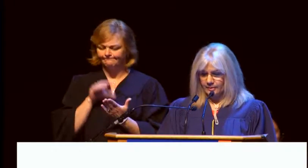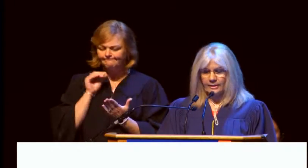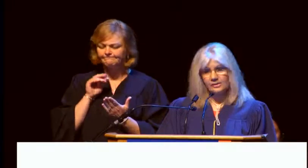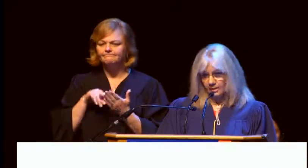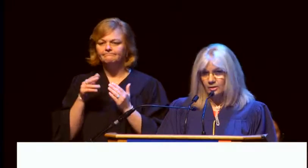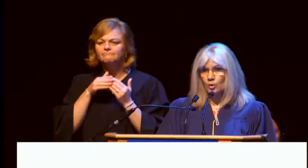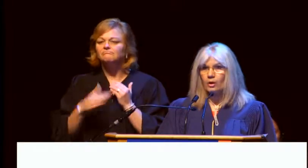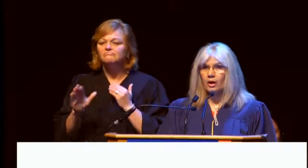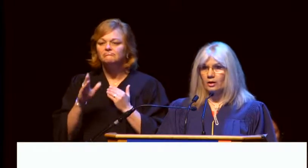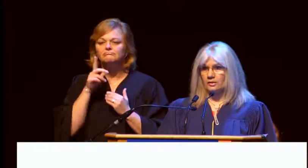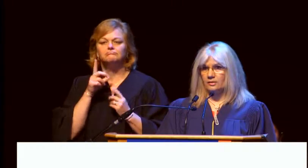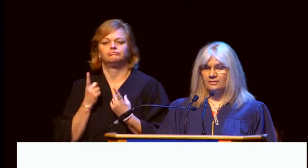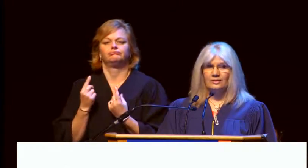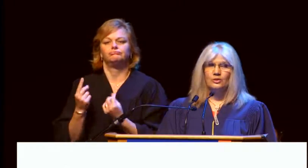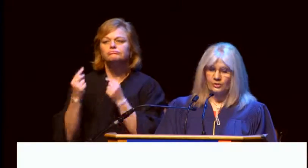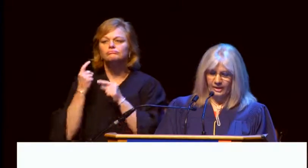THAT IS IN YOUR HEART TODAY.